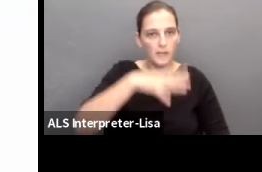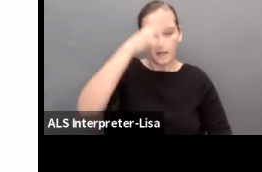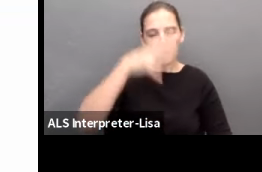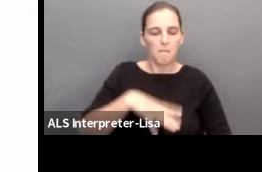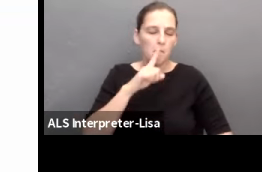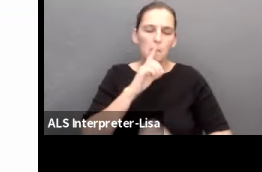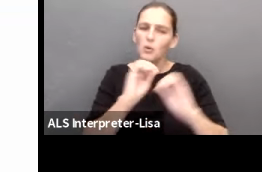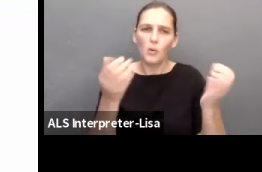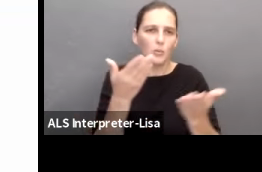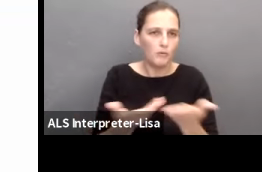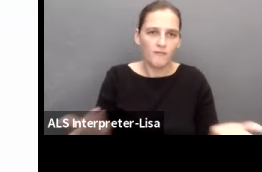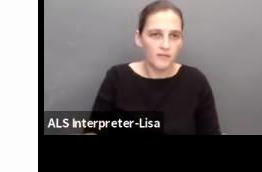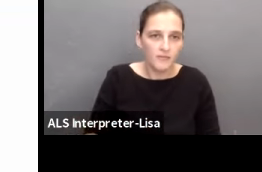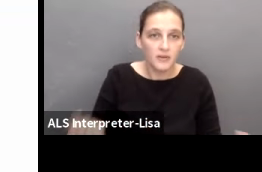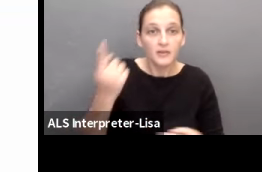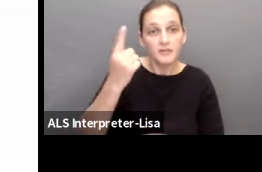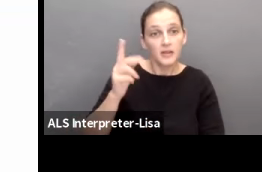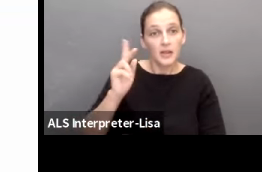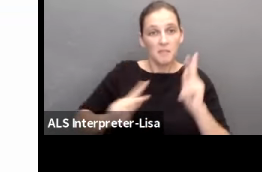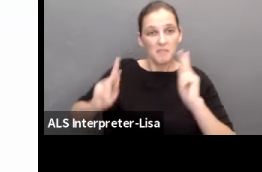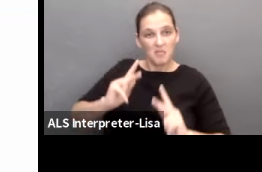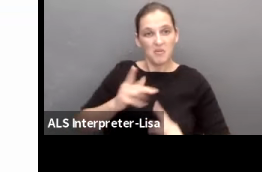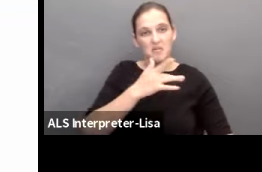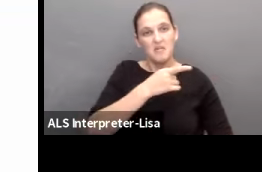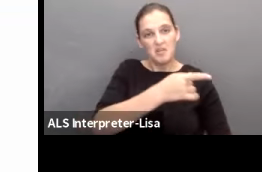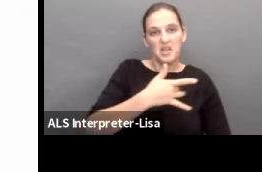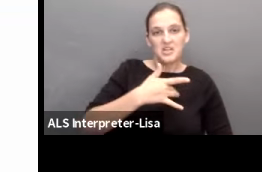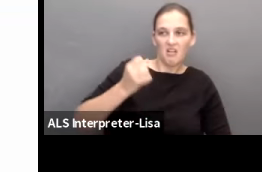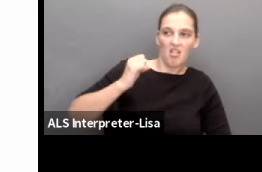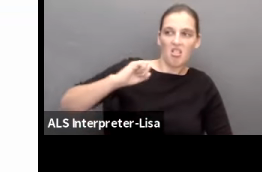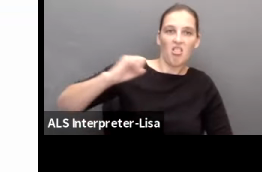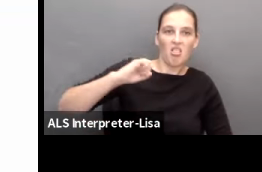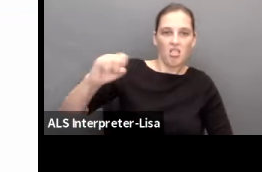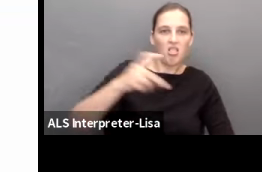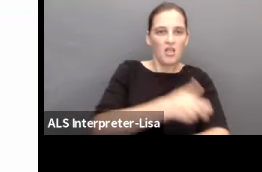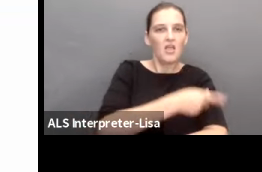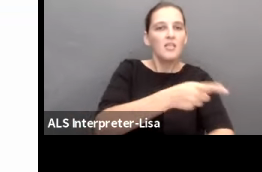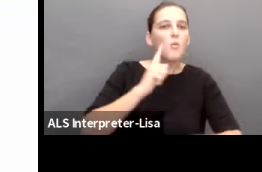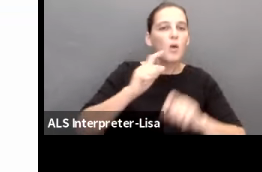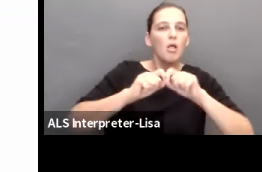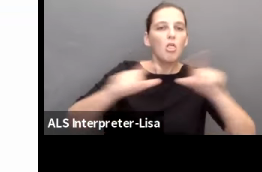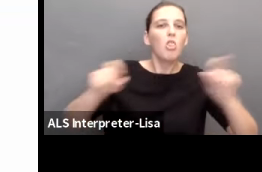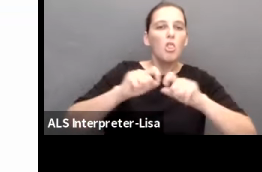people who are just against vaccines in general, often put this out there as a scare tactic.